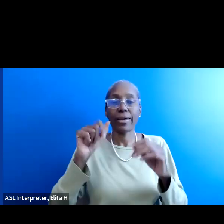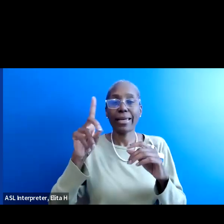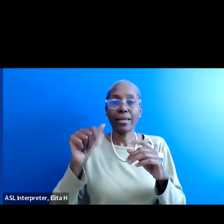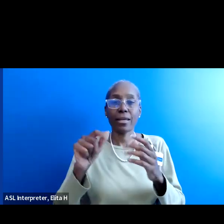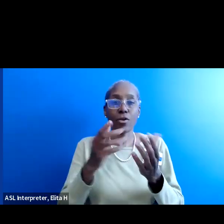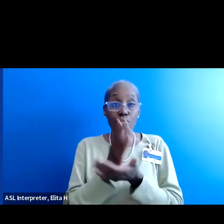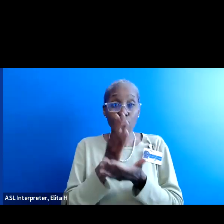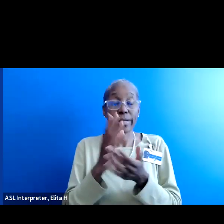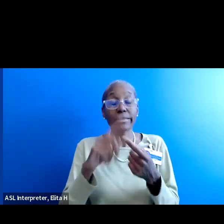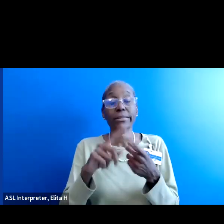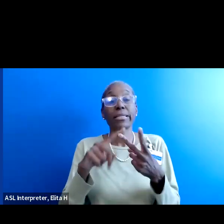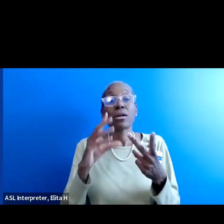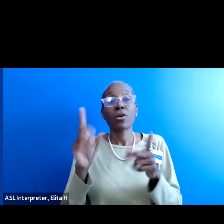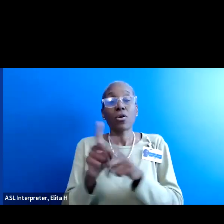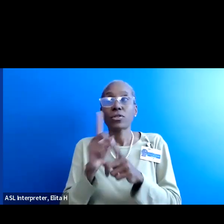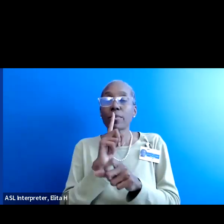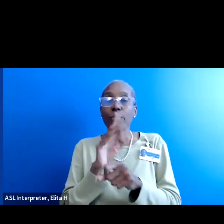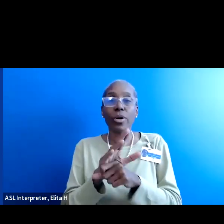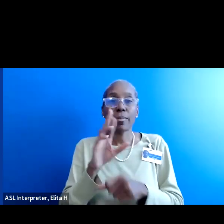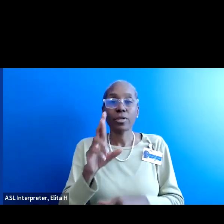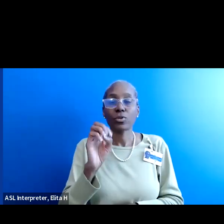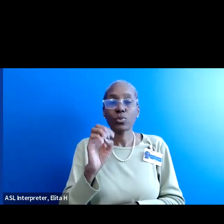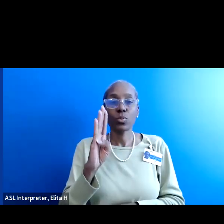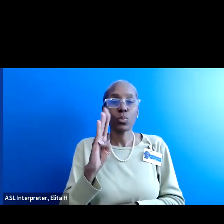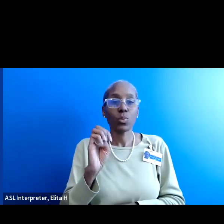And I will also, I promised Rebecca after this call that I would dig a little